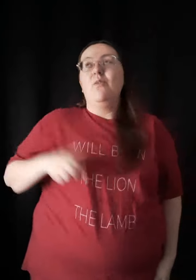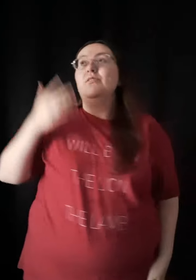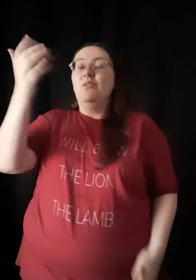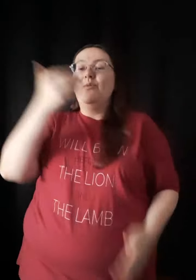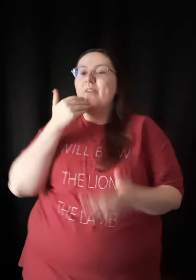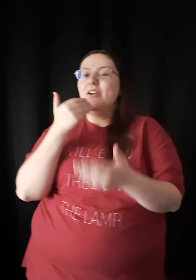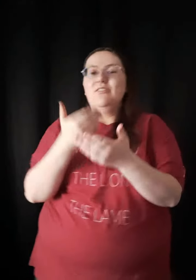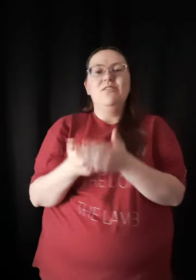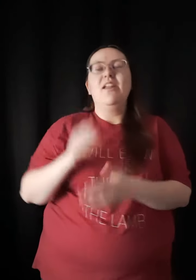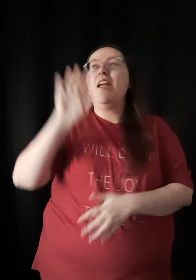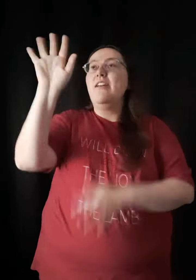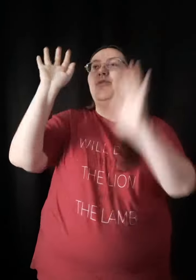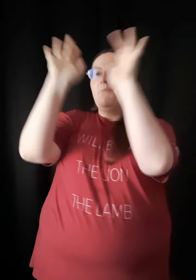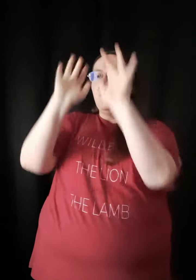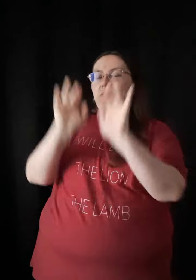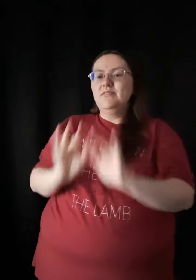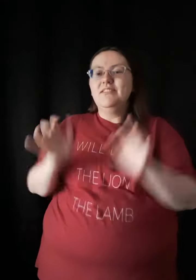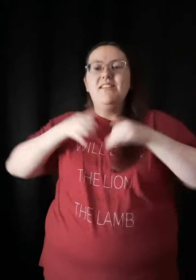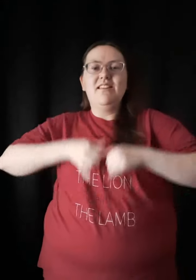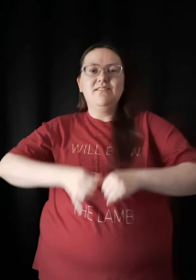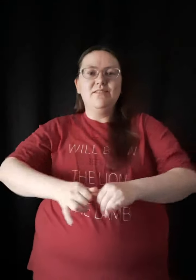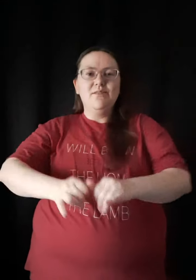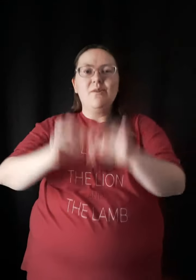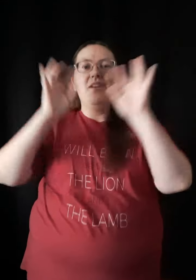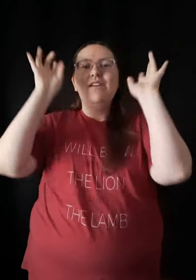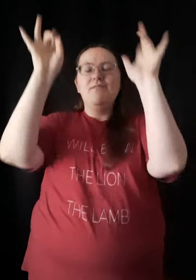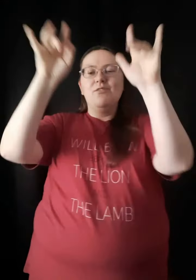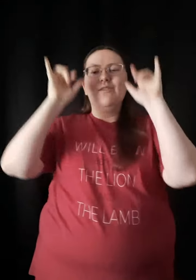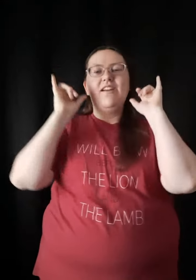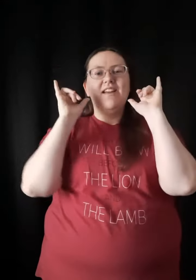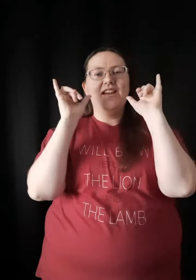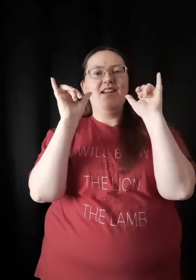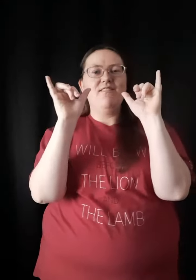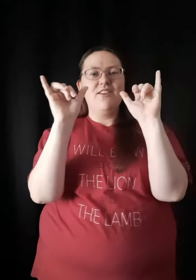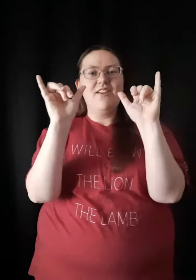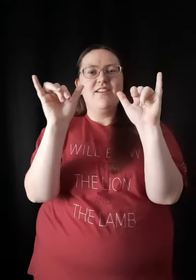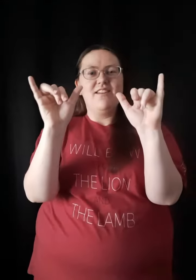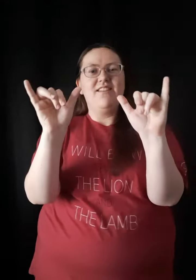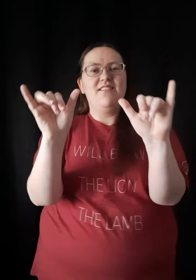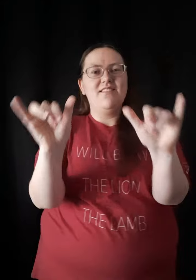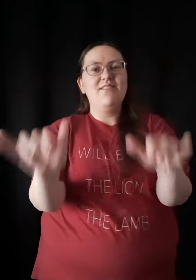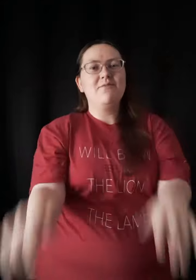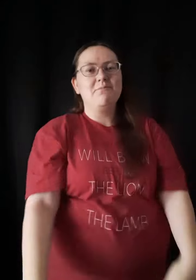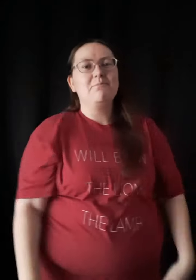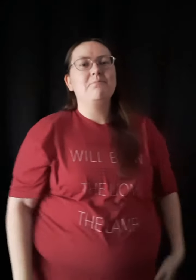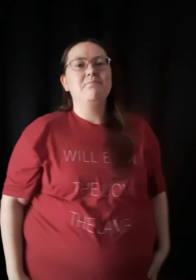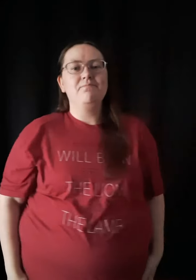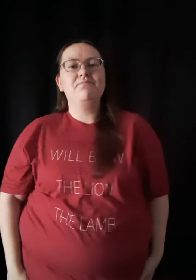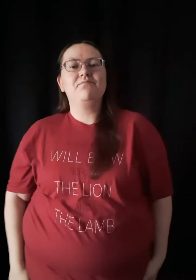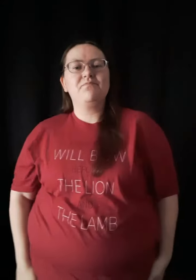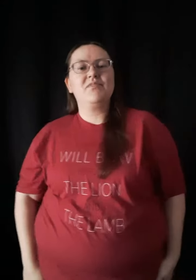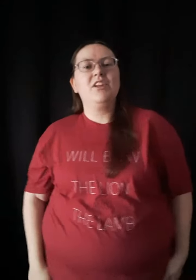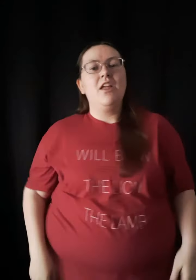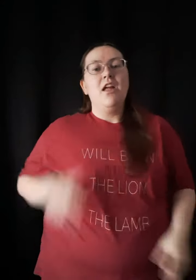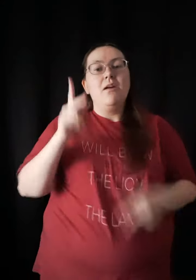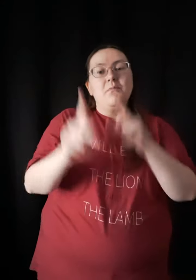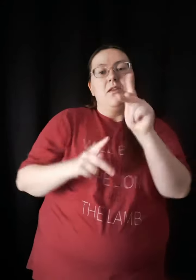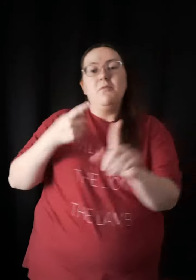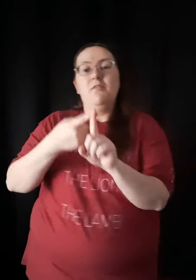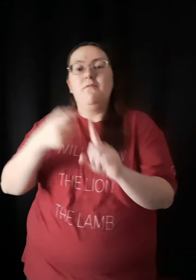Lord, You are good and your mercy endureth forever People from every nation